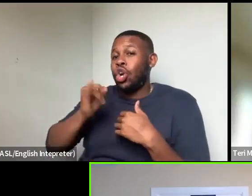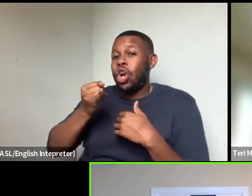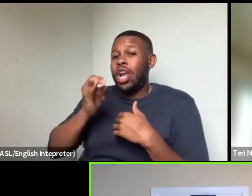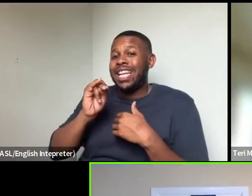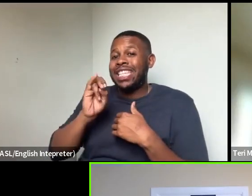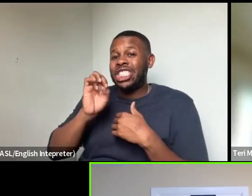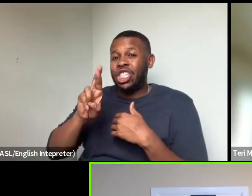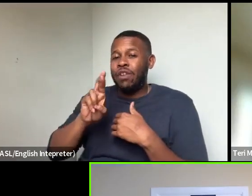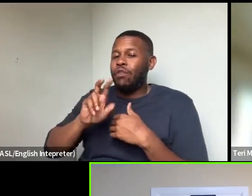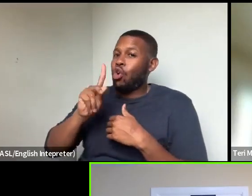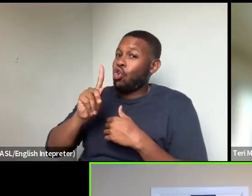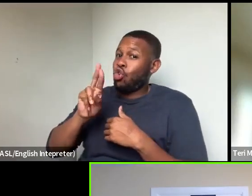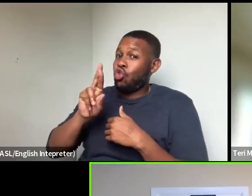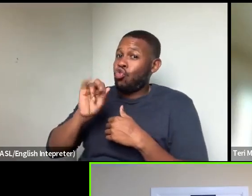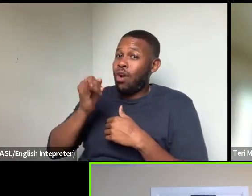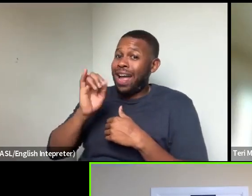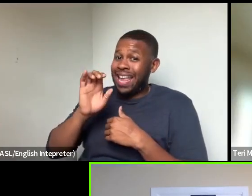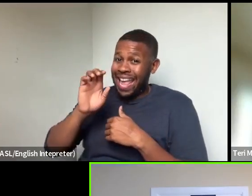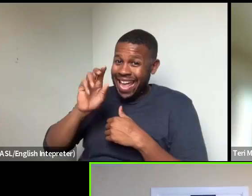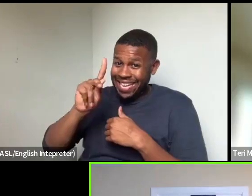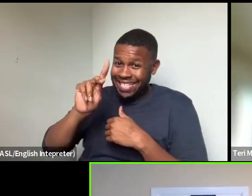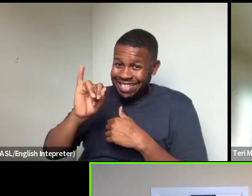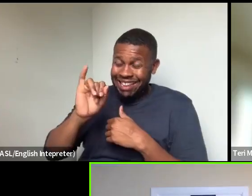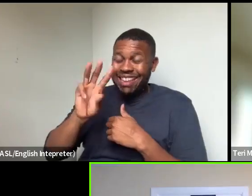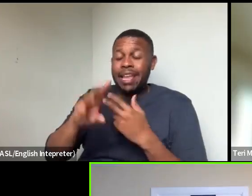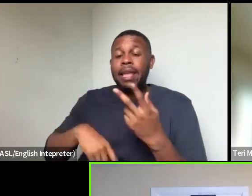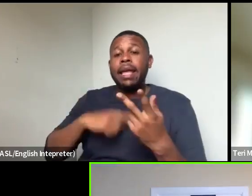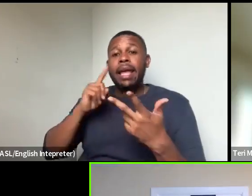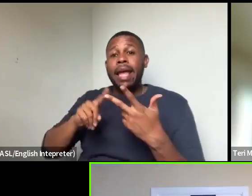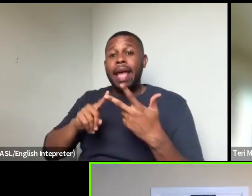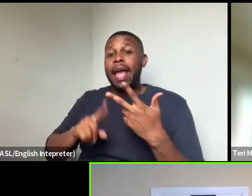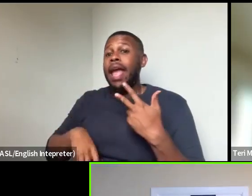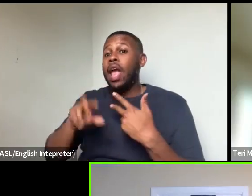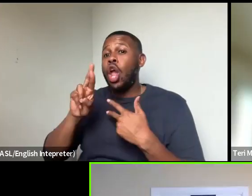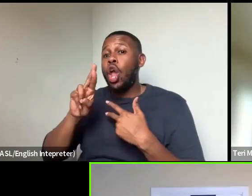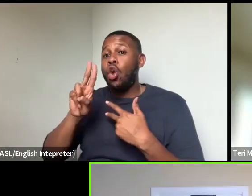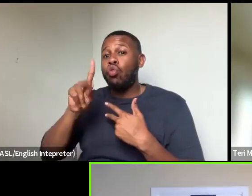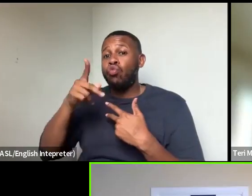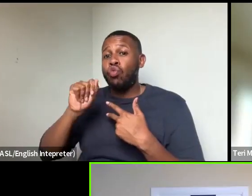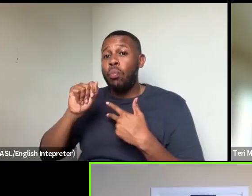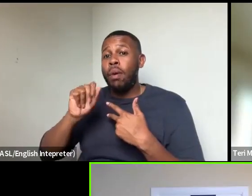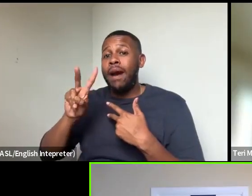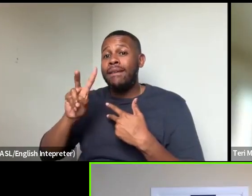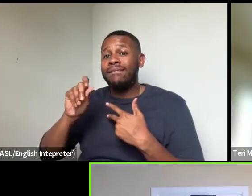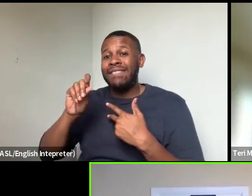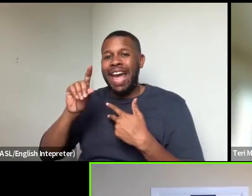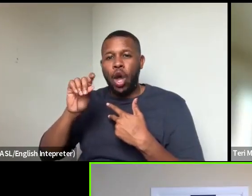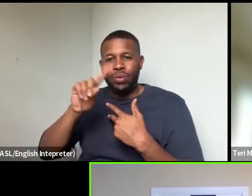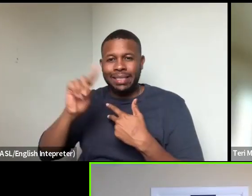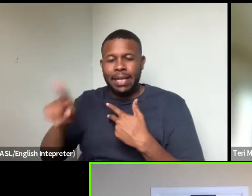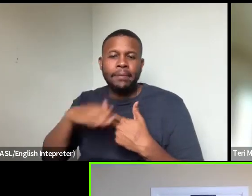they're actually accessing it. Our numbers increase. On behalf of the Virginia Board for People